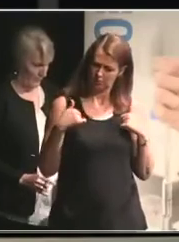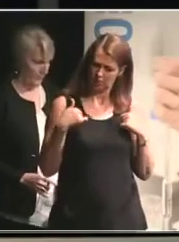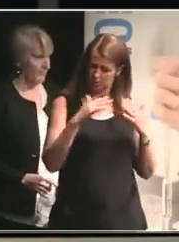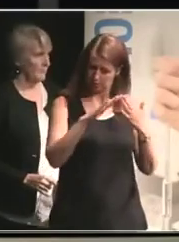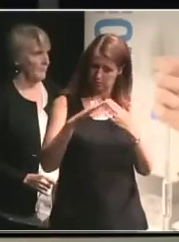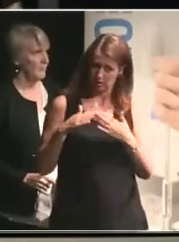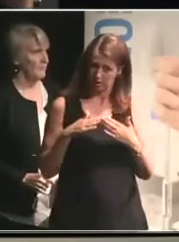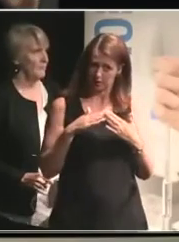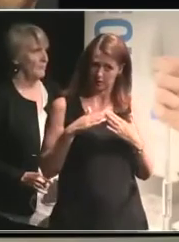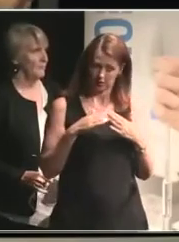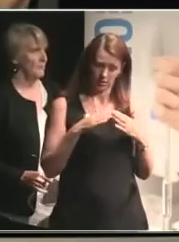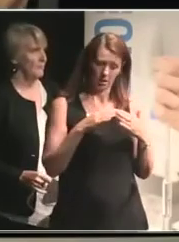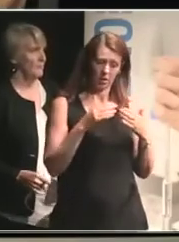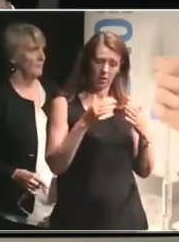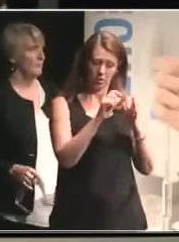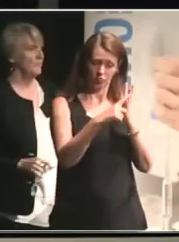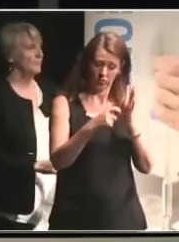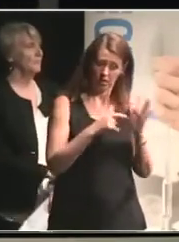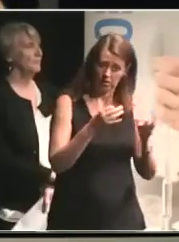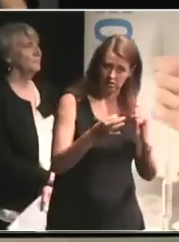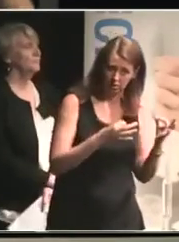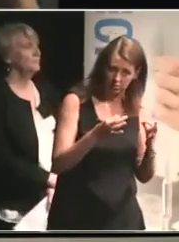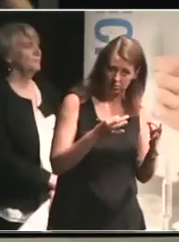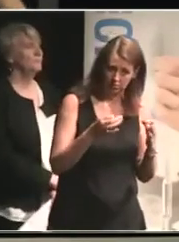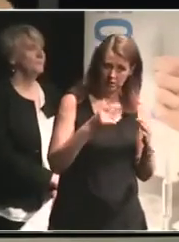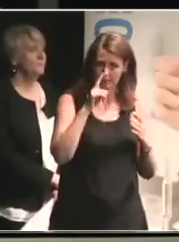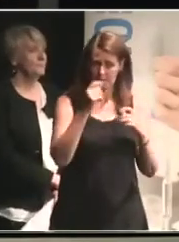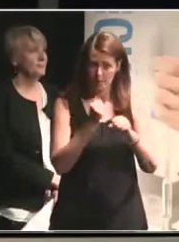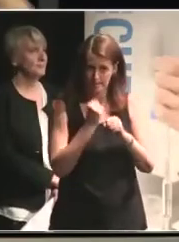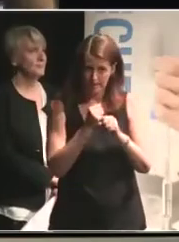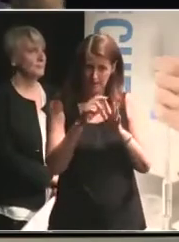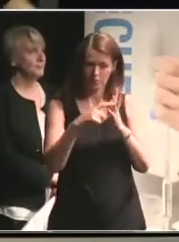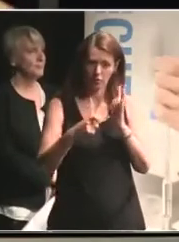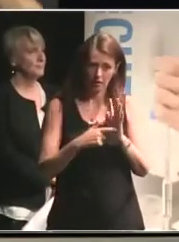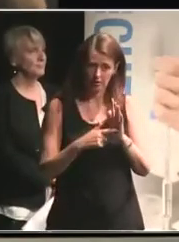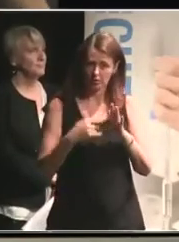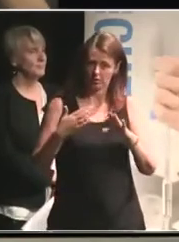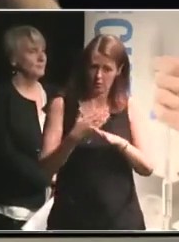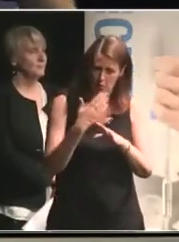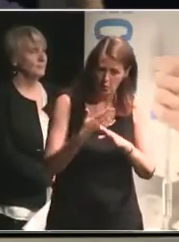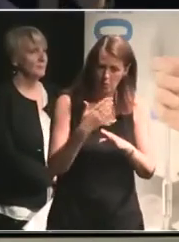product designers, people making products that are working as consumer-facing companies